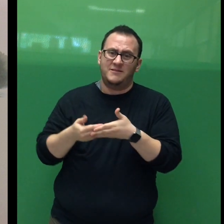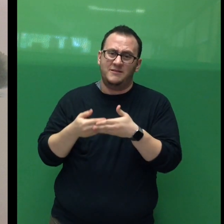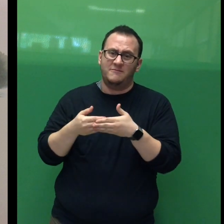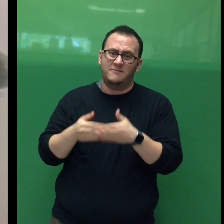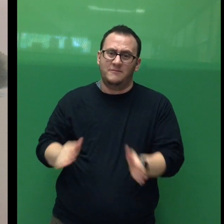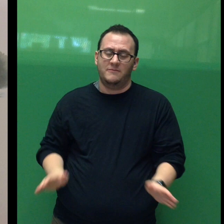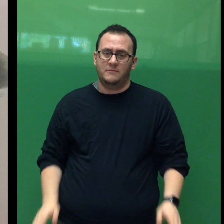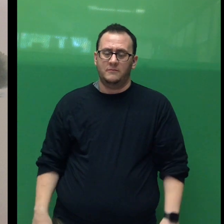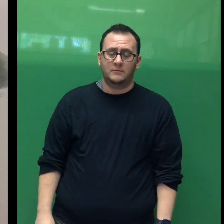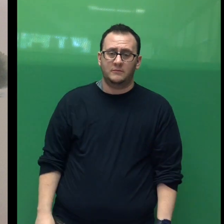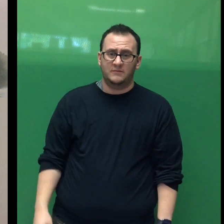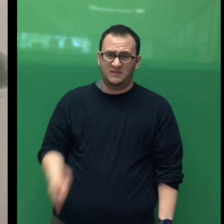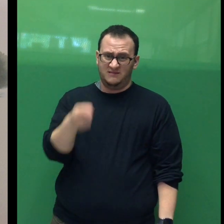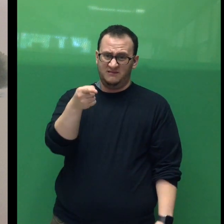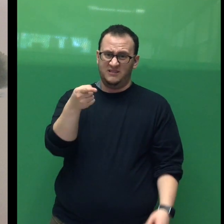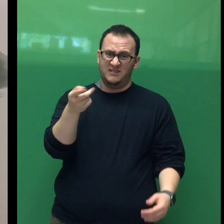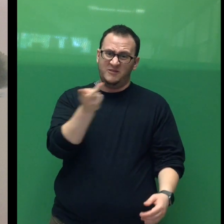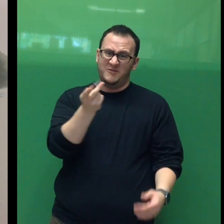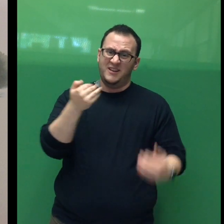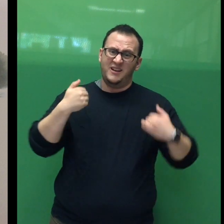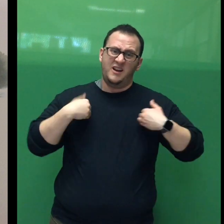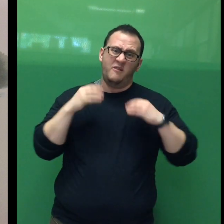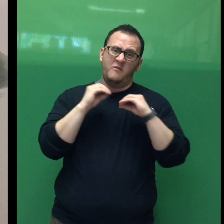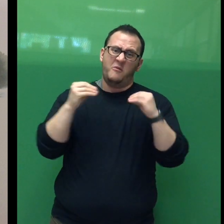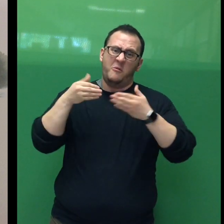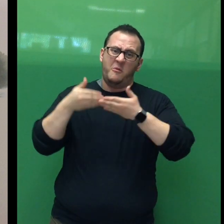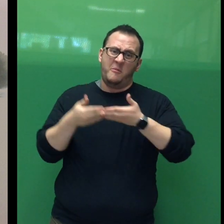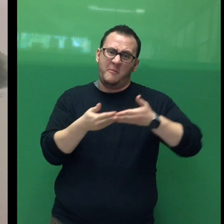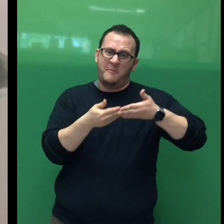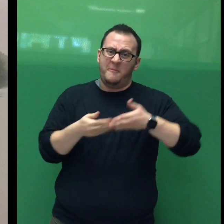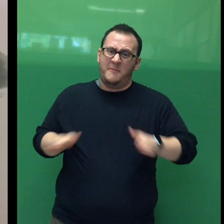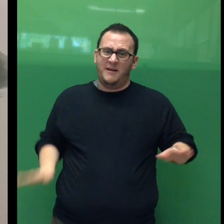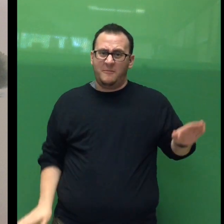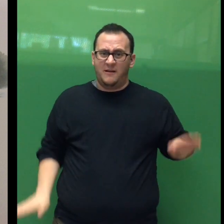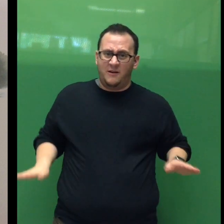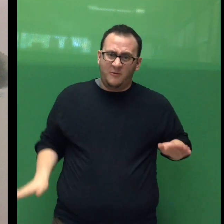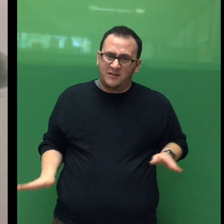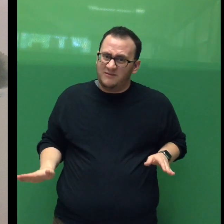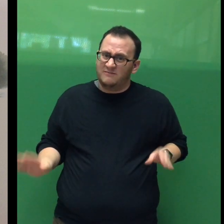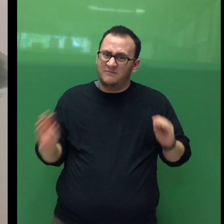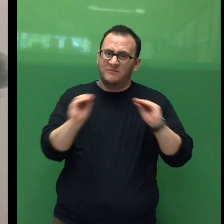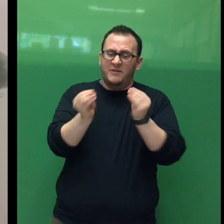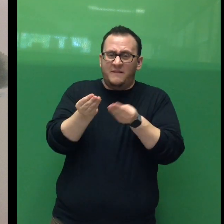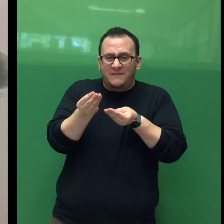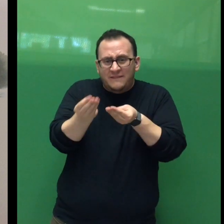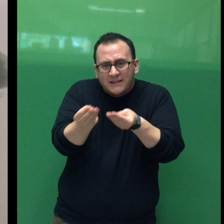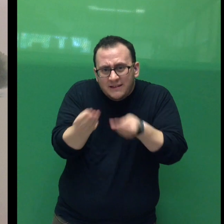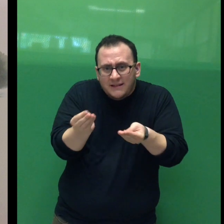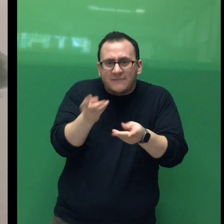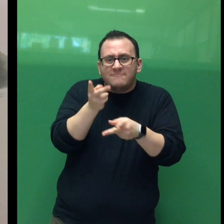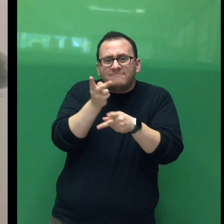Roy and Silo had no egg to sit on and keep warm. They had no baby chick to feed and cuddle and love.